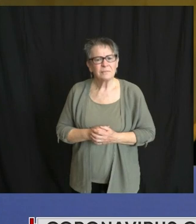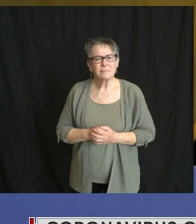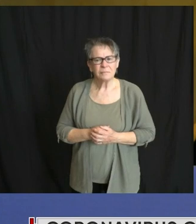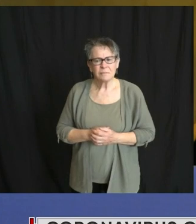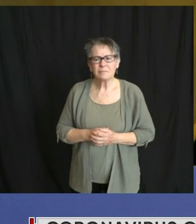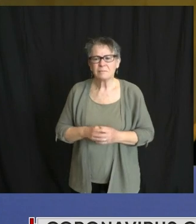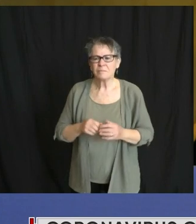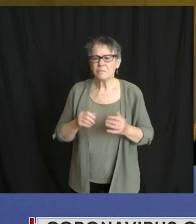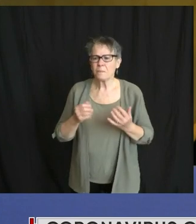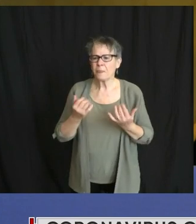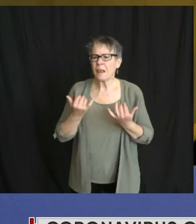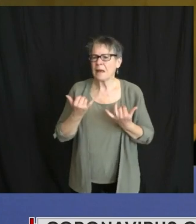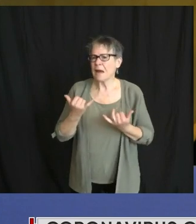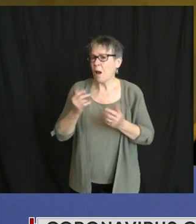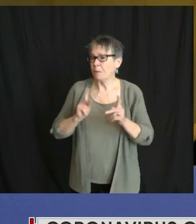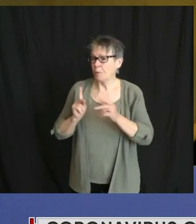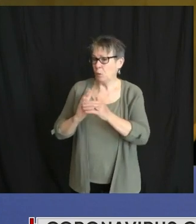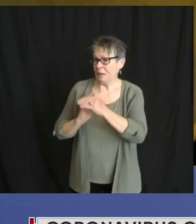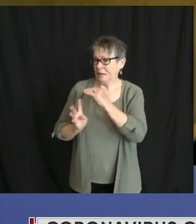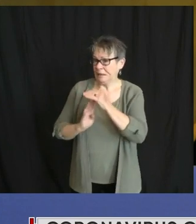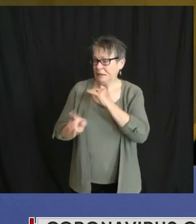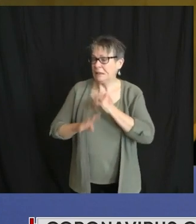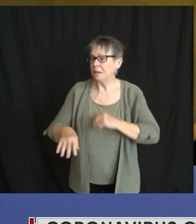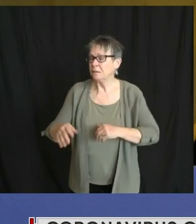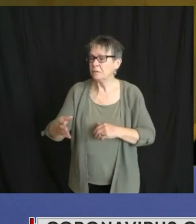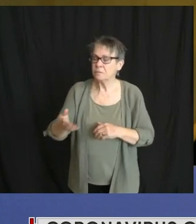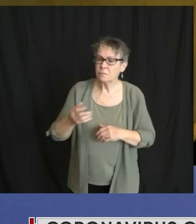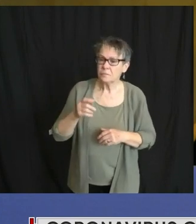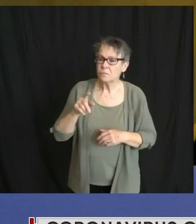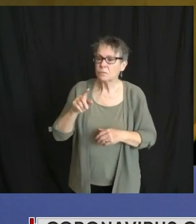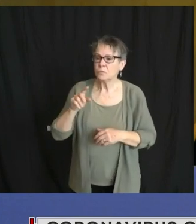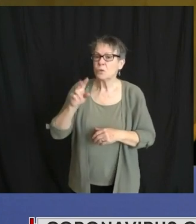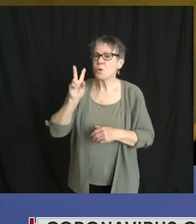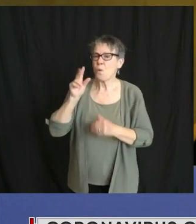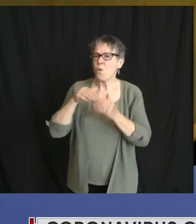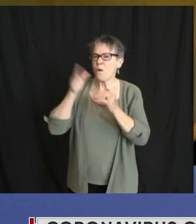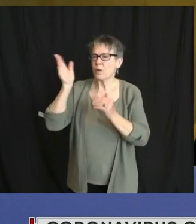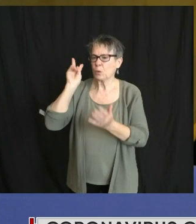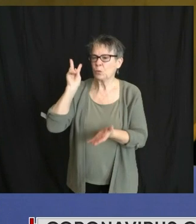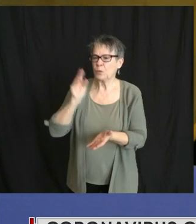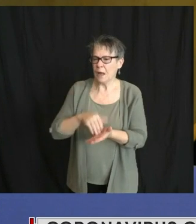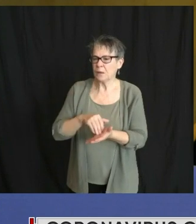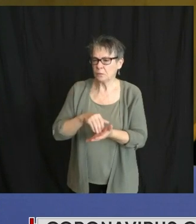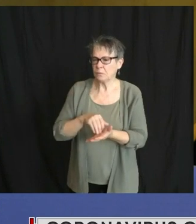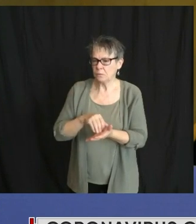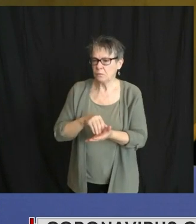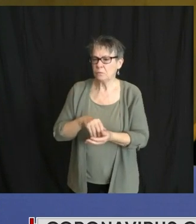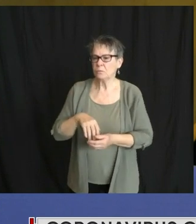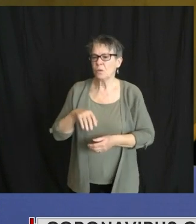OF COVID-19 POSITIVE PATIENTS.